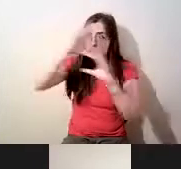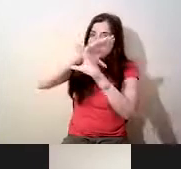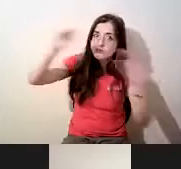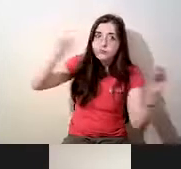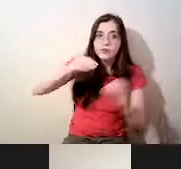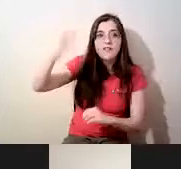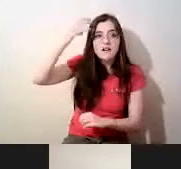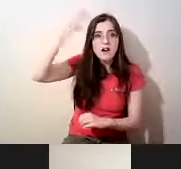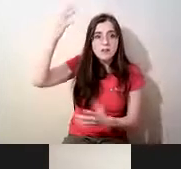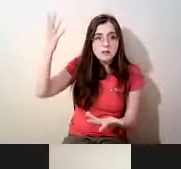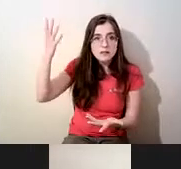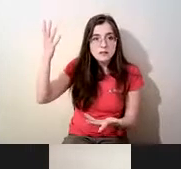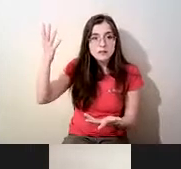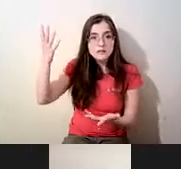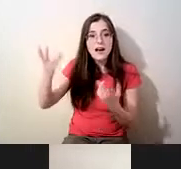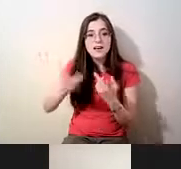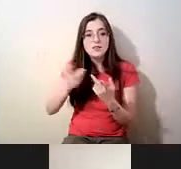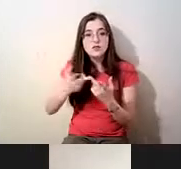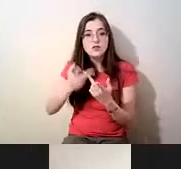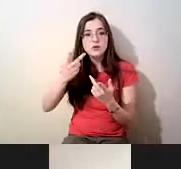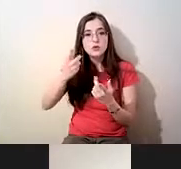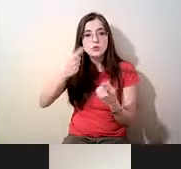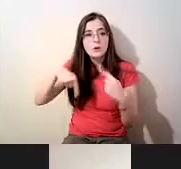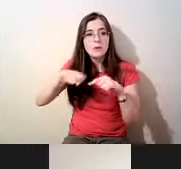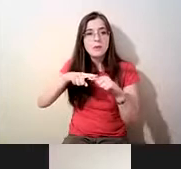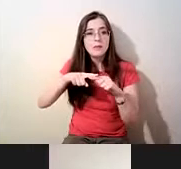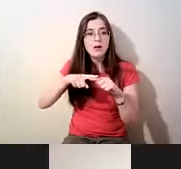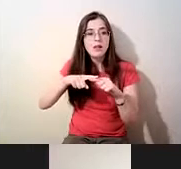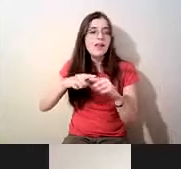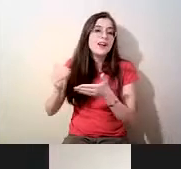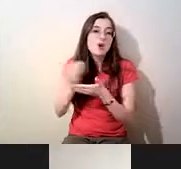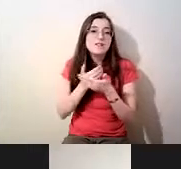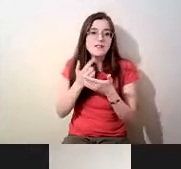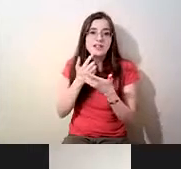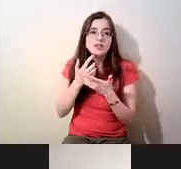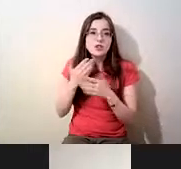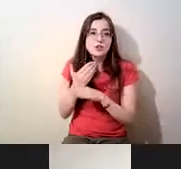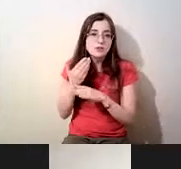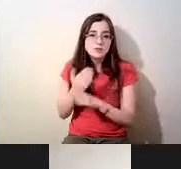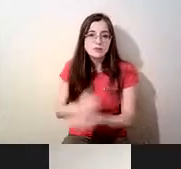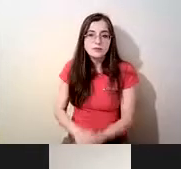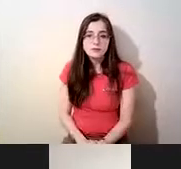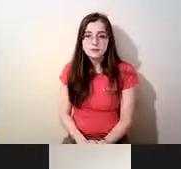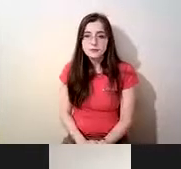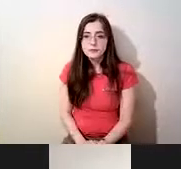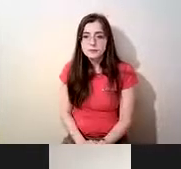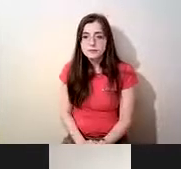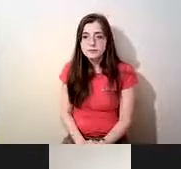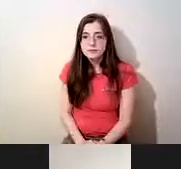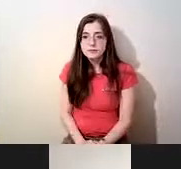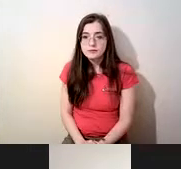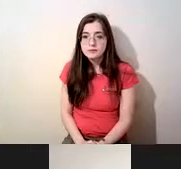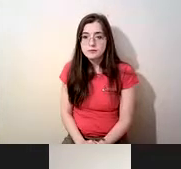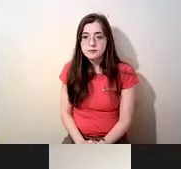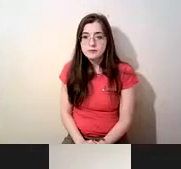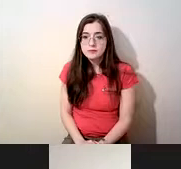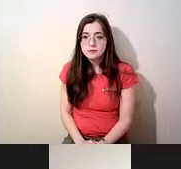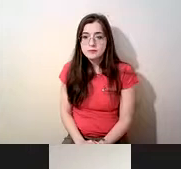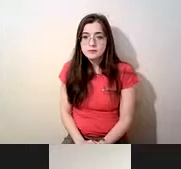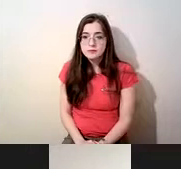and to other and the people involved in that in conservation thank you thank you so much um i mean